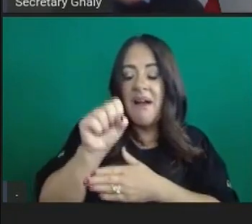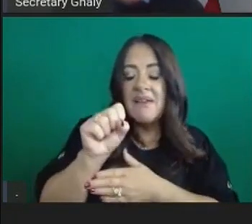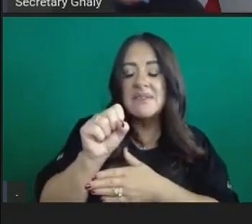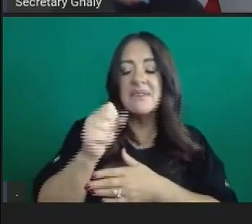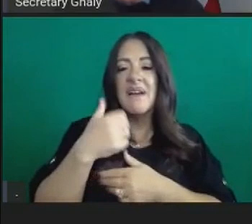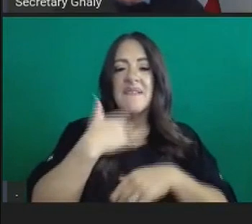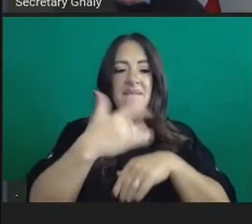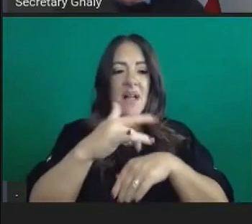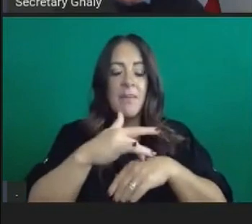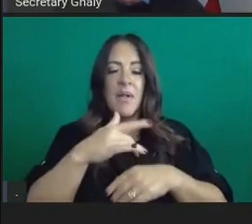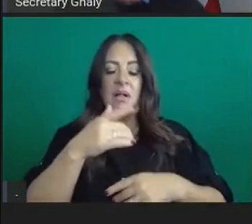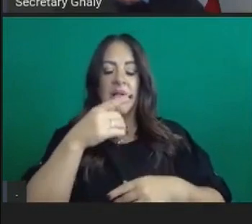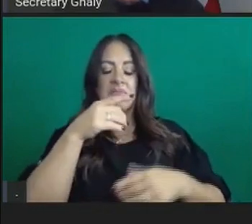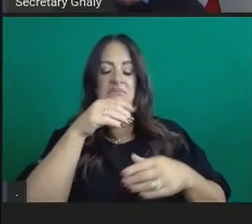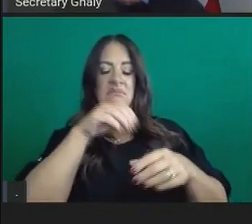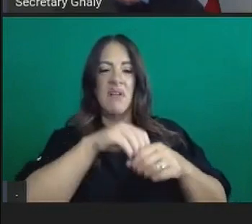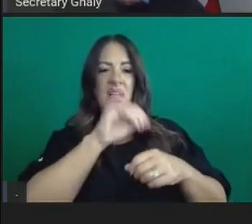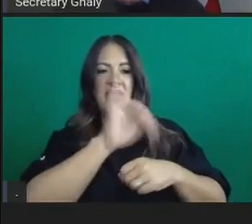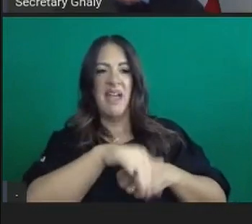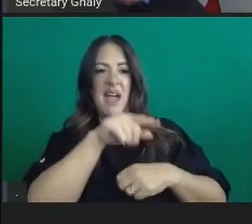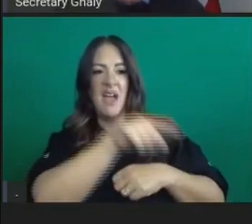AREA OF STAFF THAT YOU WOULD